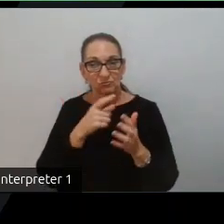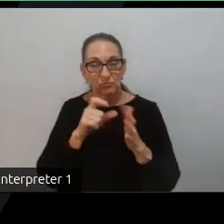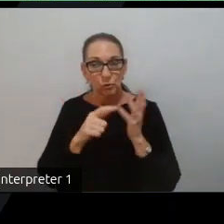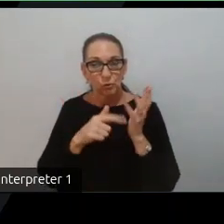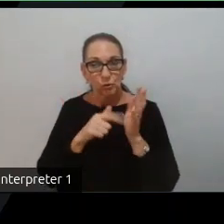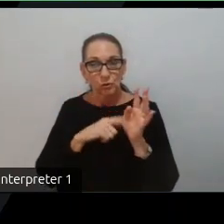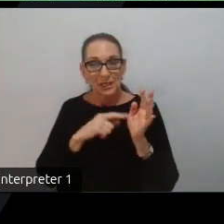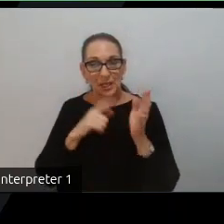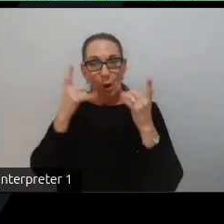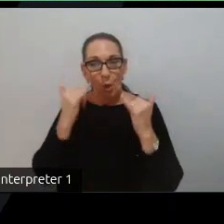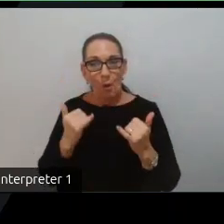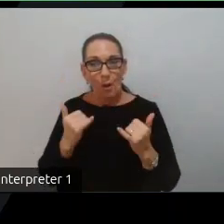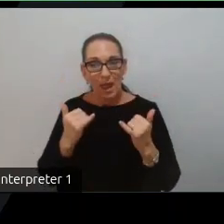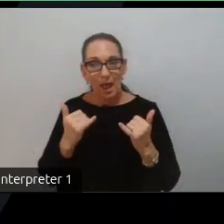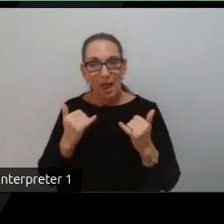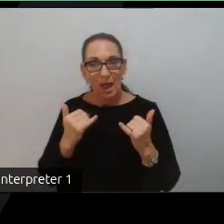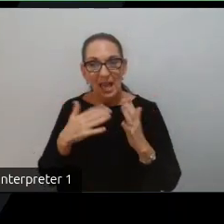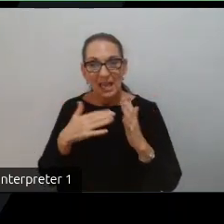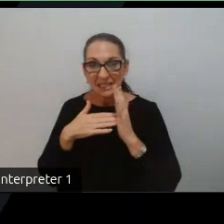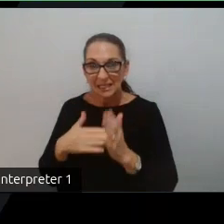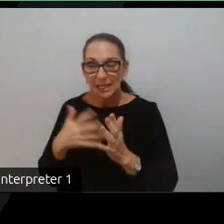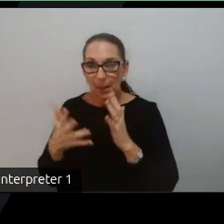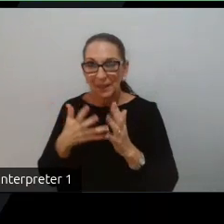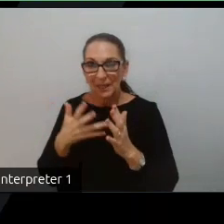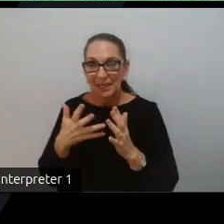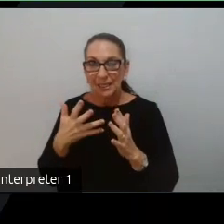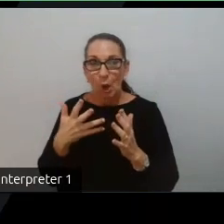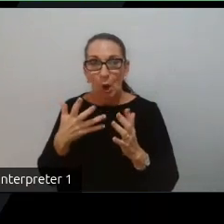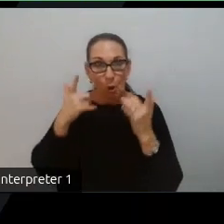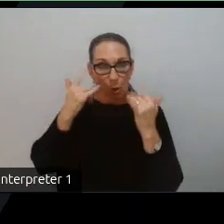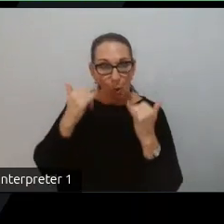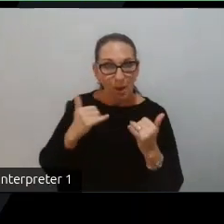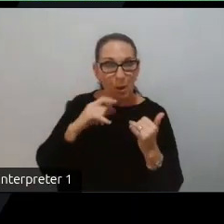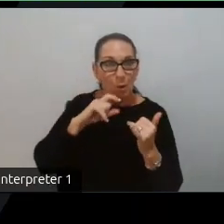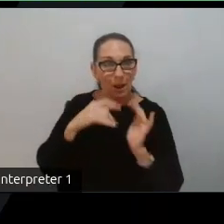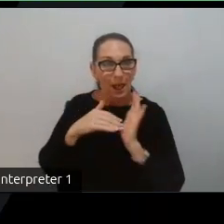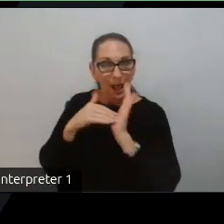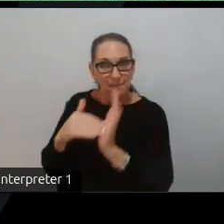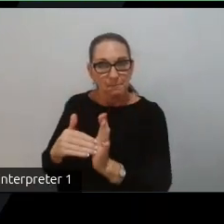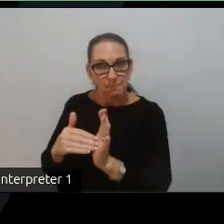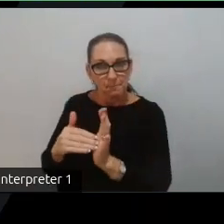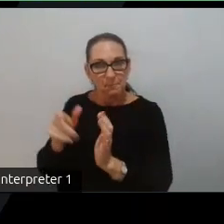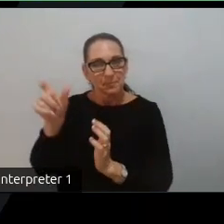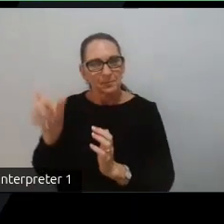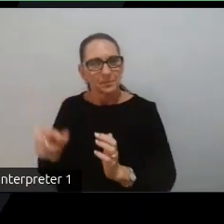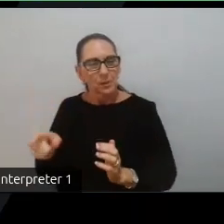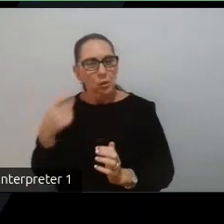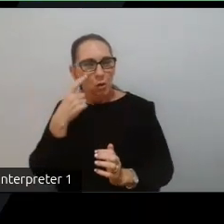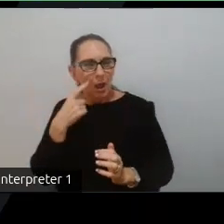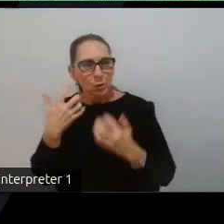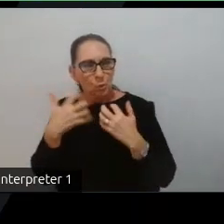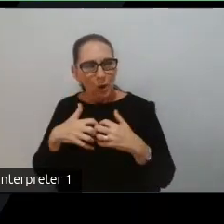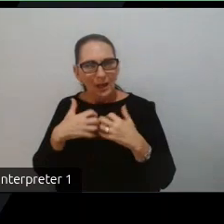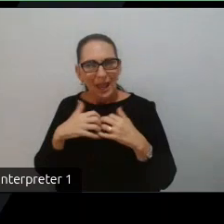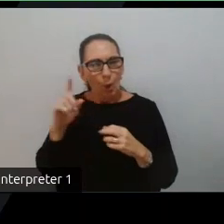receive will be the lawyer assisting them by identifying what their legal problem is,